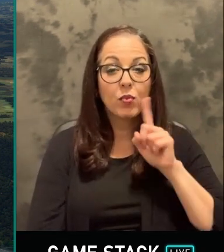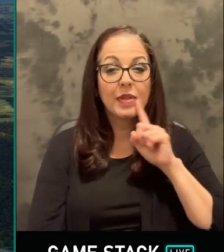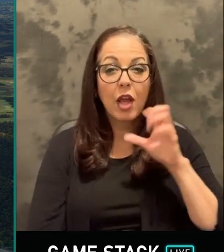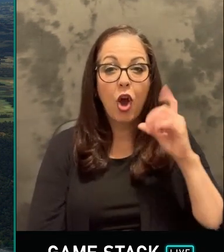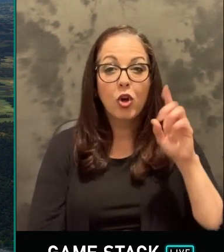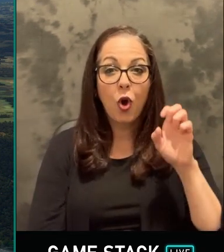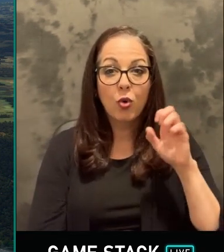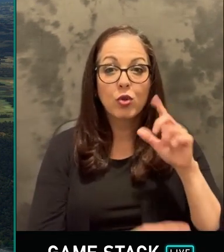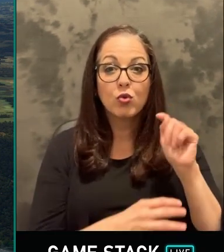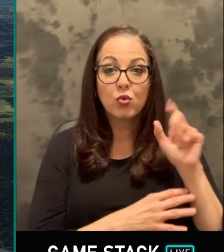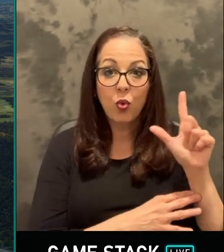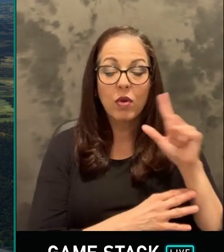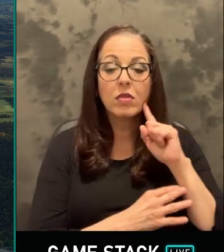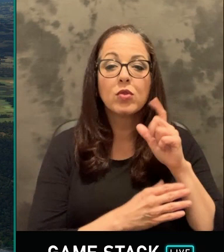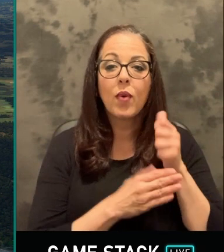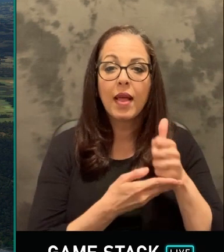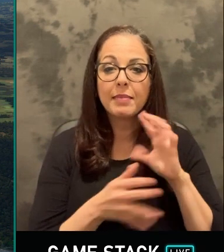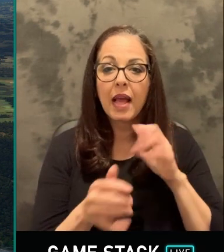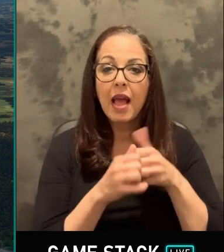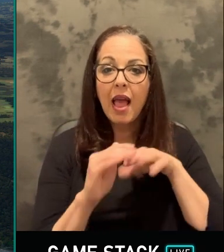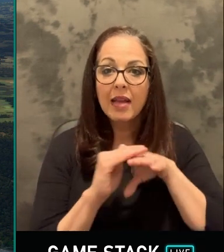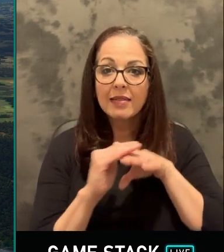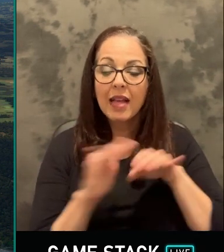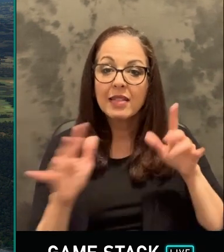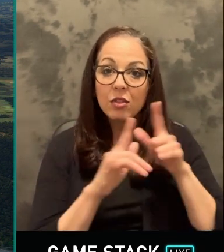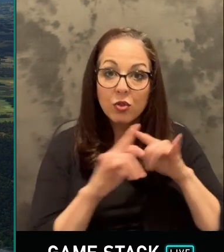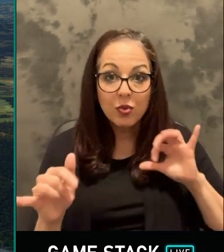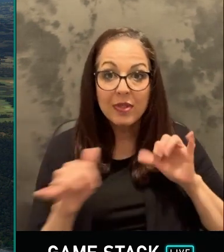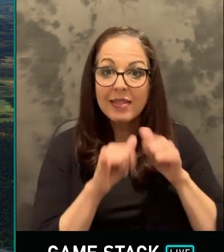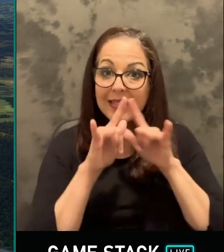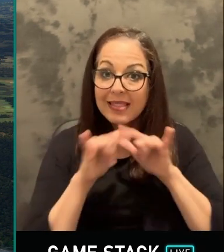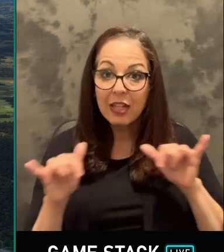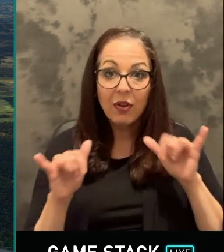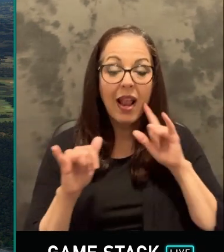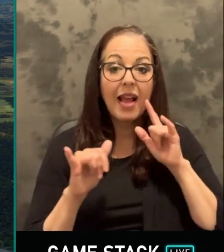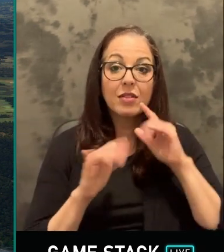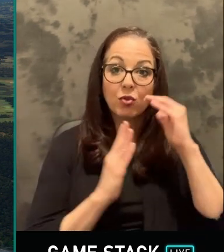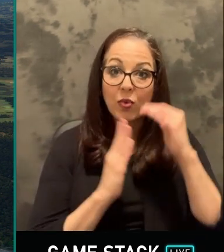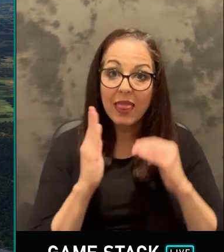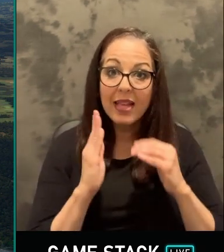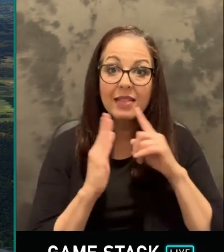to synchronize to least to task and to monitor every single bead build we are delivering.